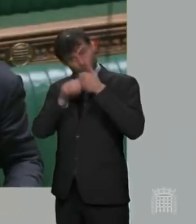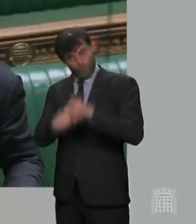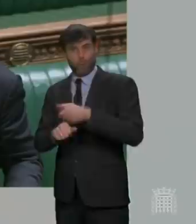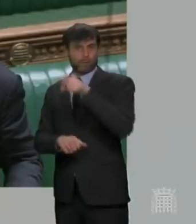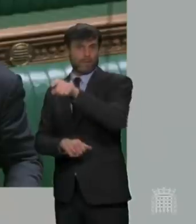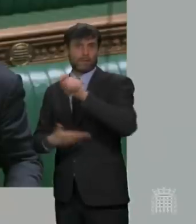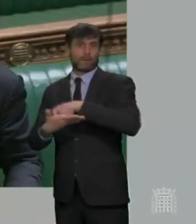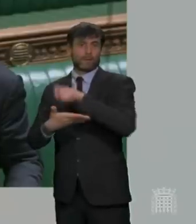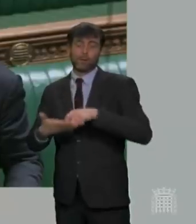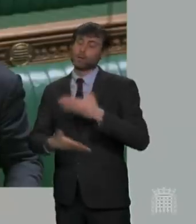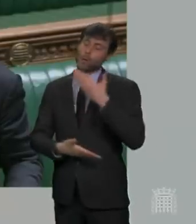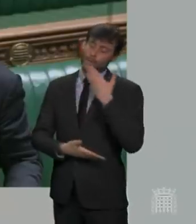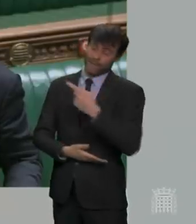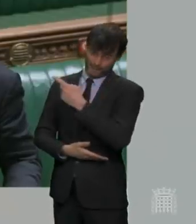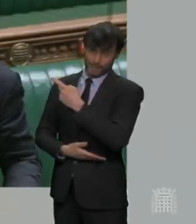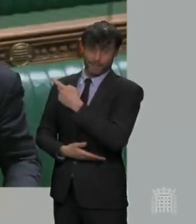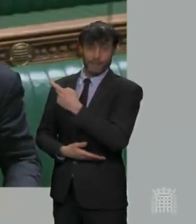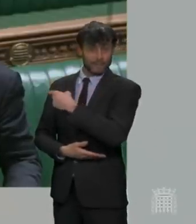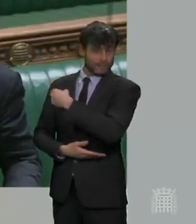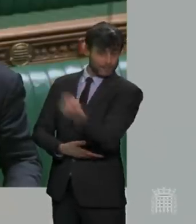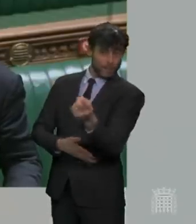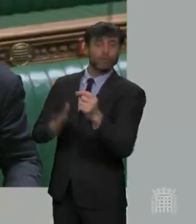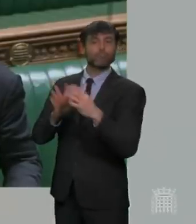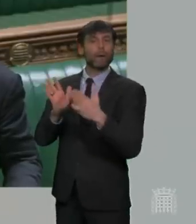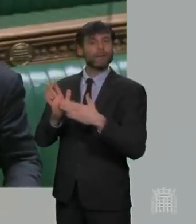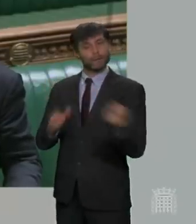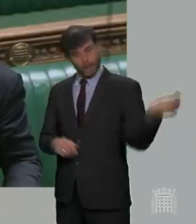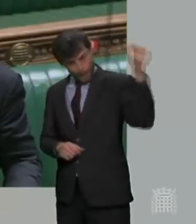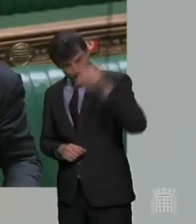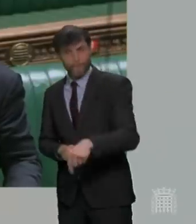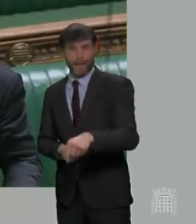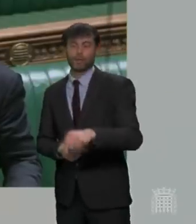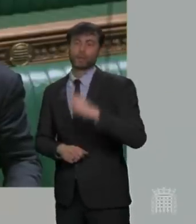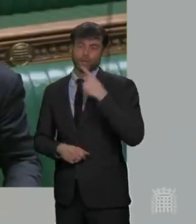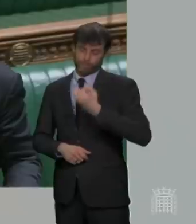use your good offices to get the Prime Minister to return to the House to correct the record? And